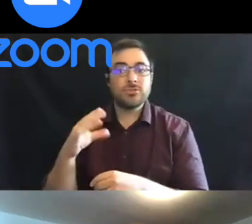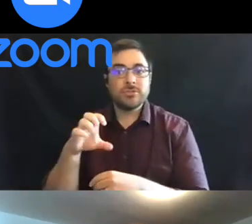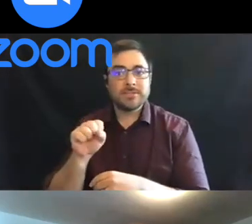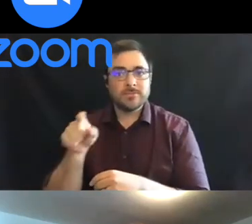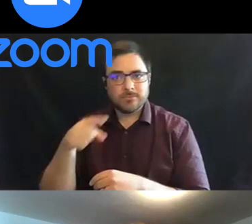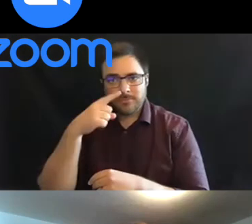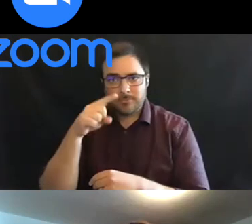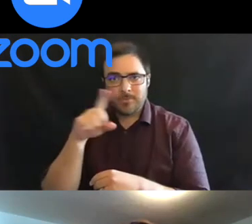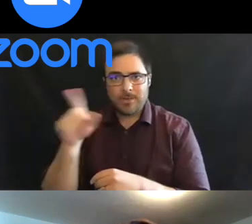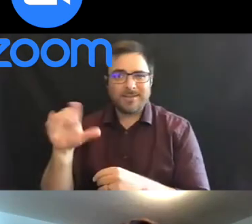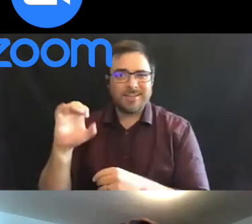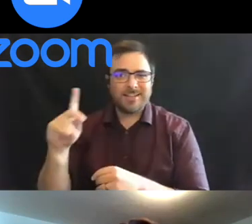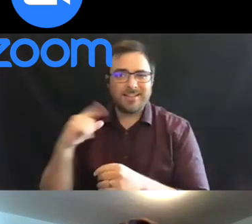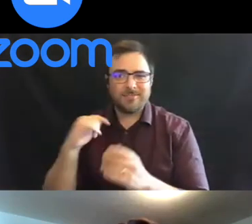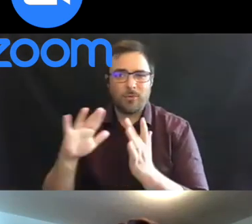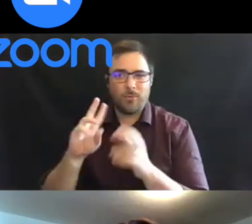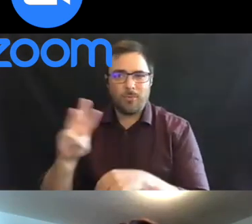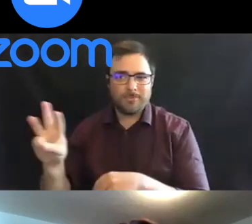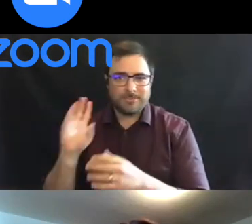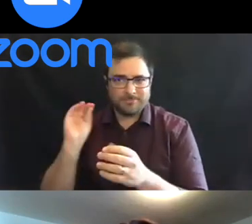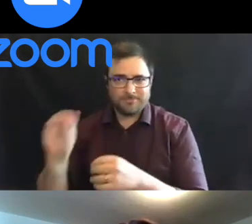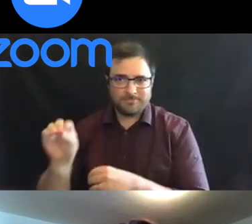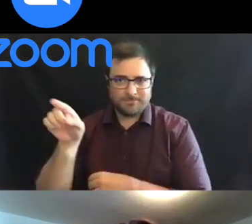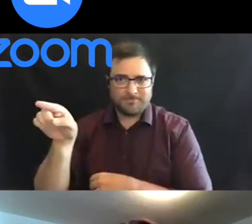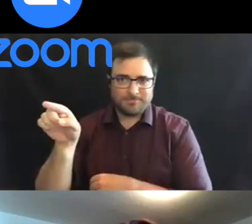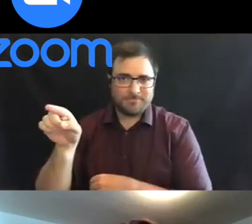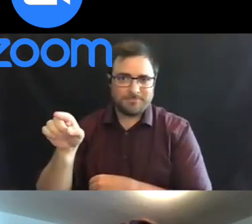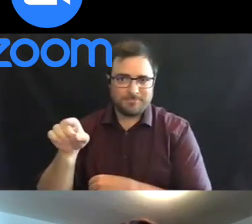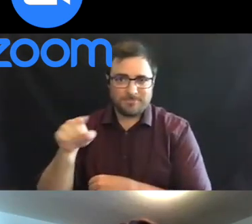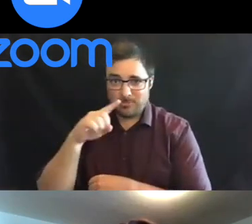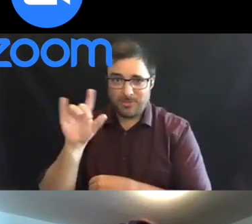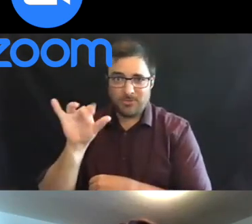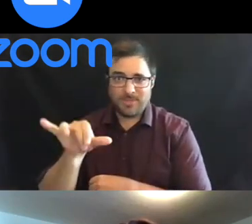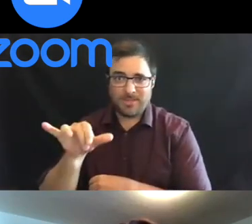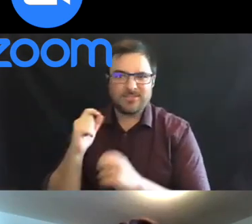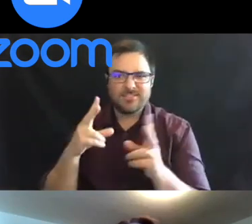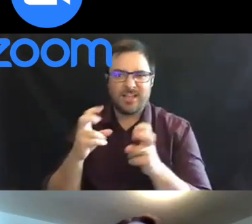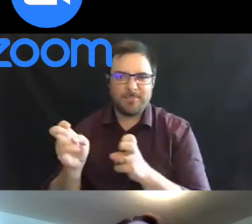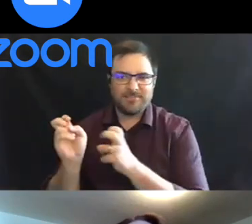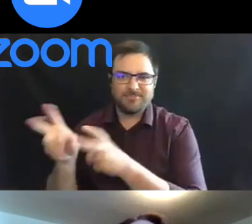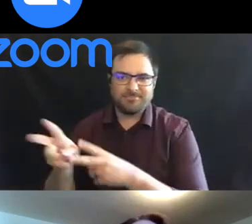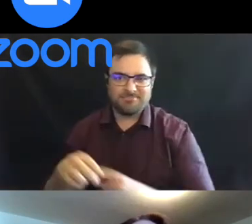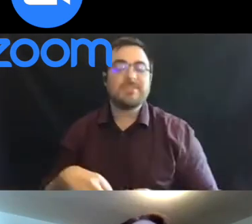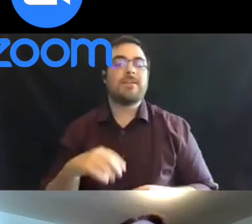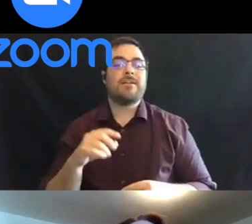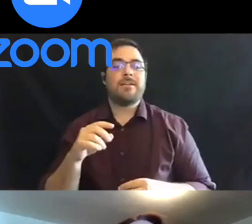website in the chat? Just copy the actual link, that would be great. So when I had mentioned